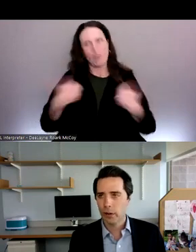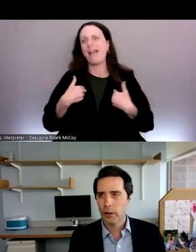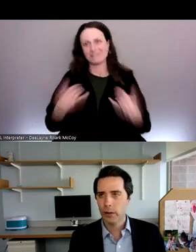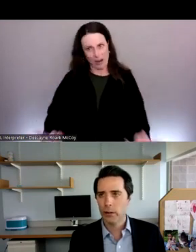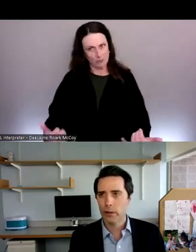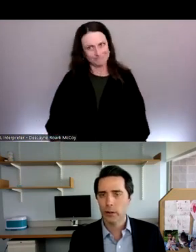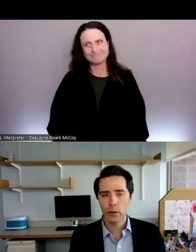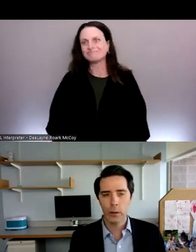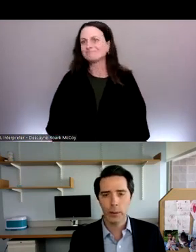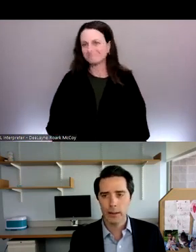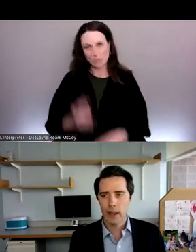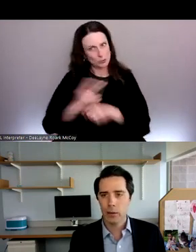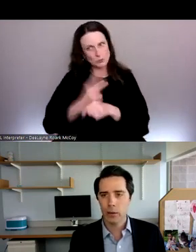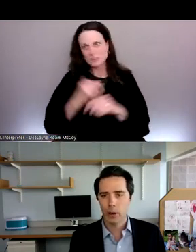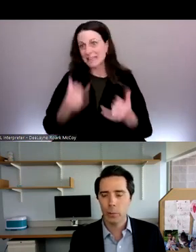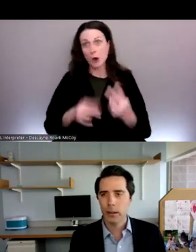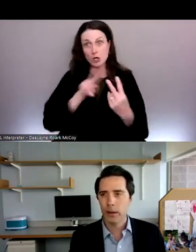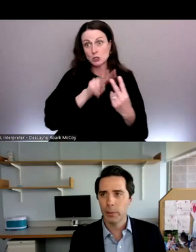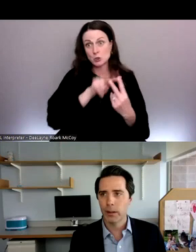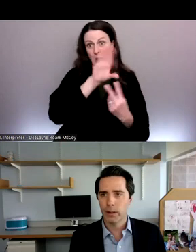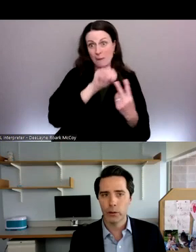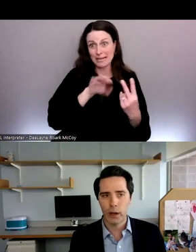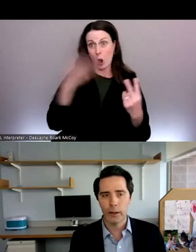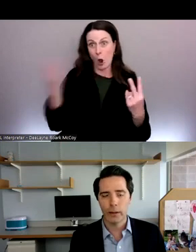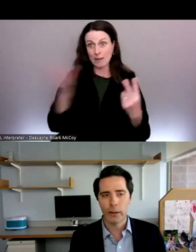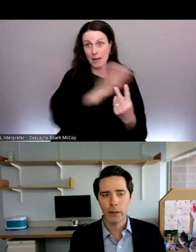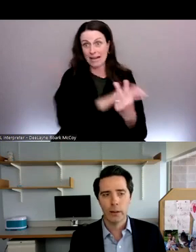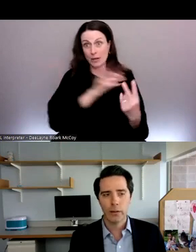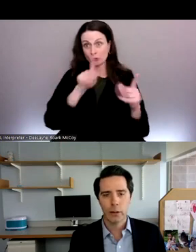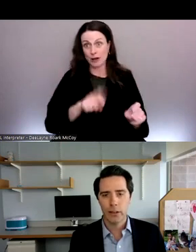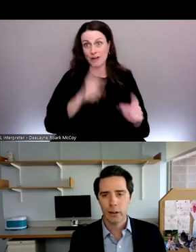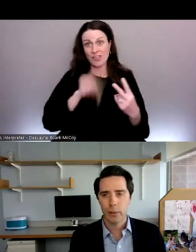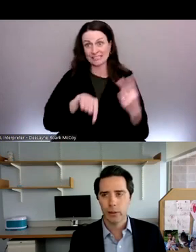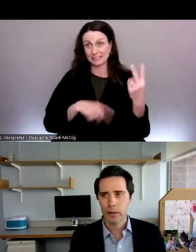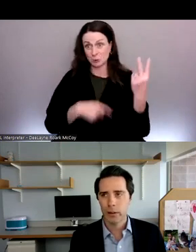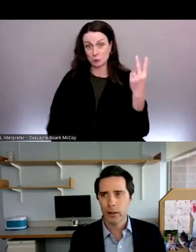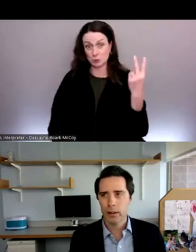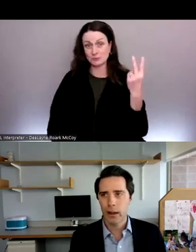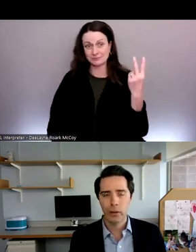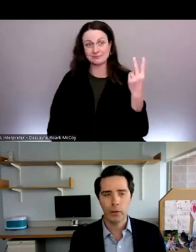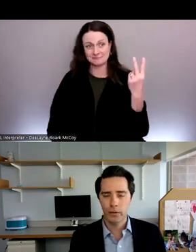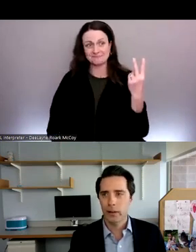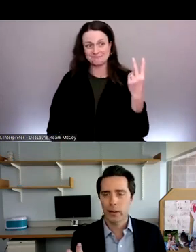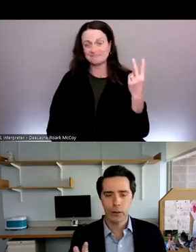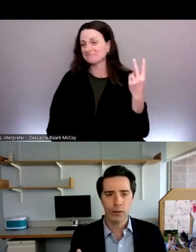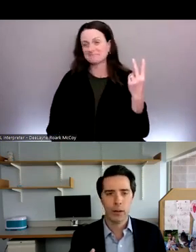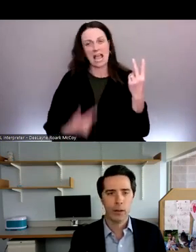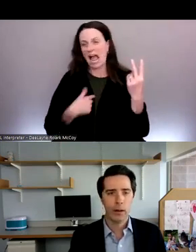heard that there's two companies now who are opening up clinical trials for gene therapy for hearing loss I have no